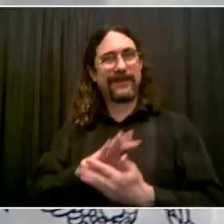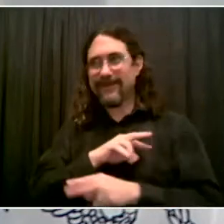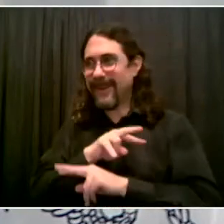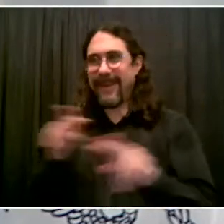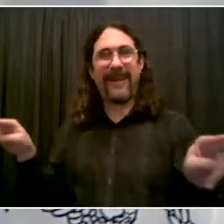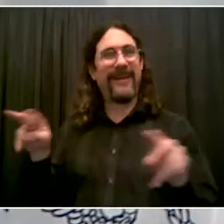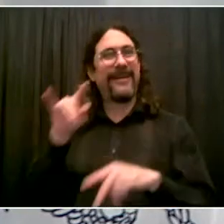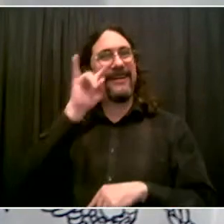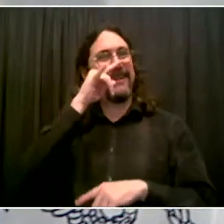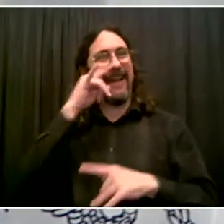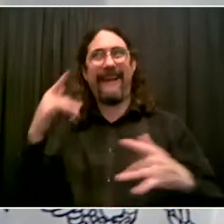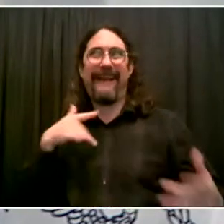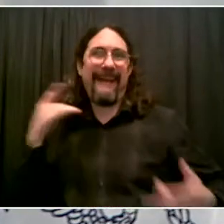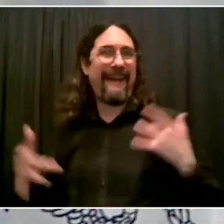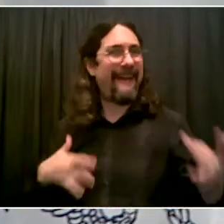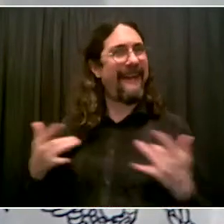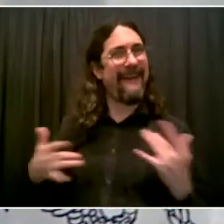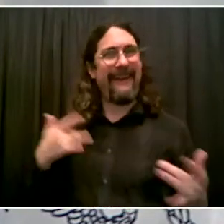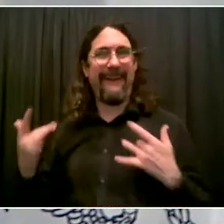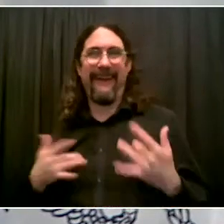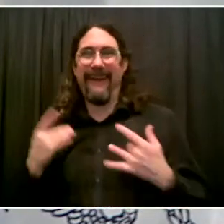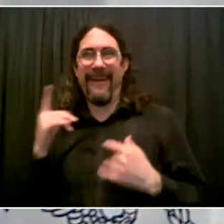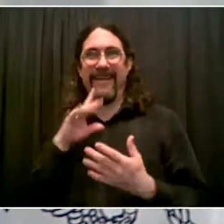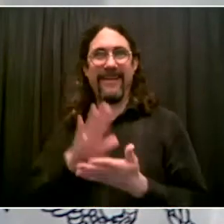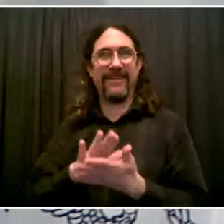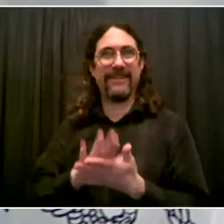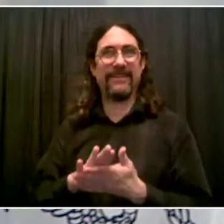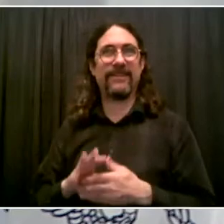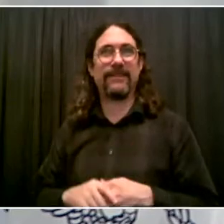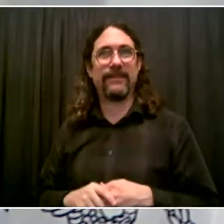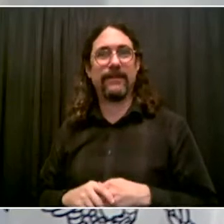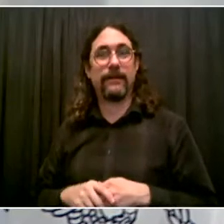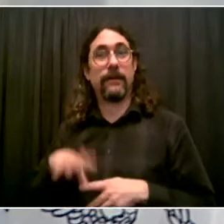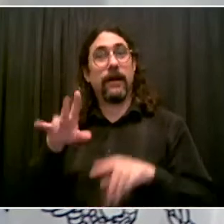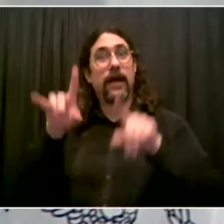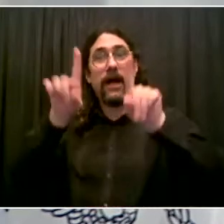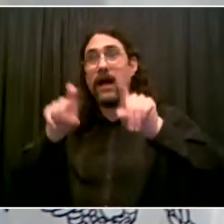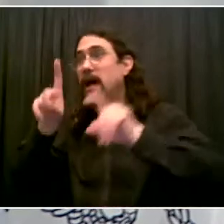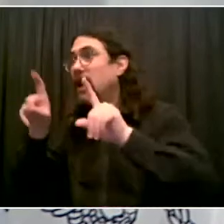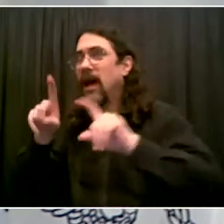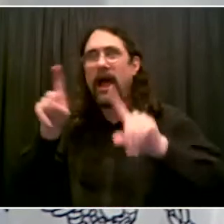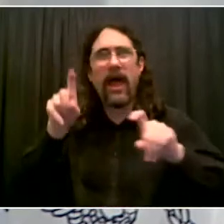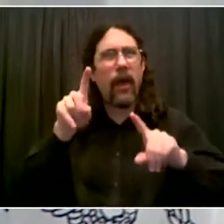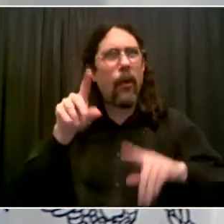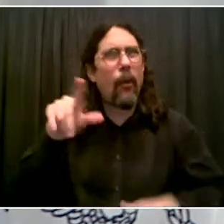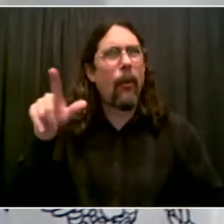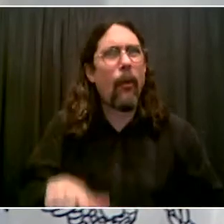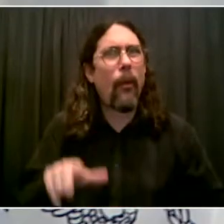THE WHWHE OLWEEK WENT REALLY WELL. TESTING NUMBERS VERY CONSISTENT FROM WHAAT WE HAVE SEEN PREVIOUSLY.